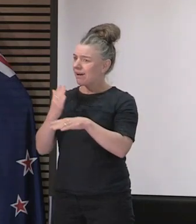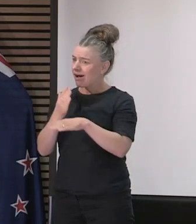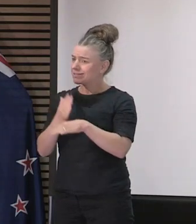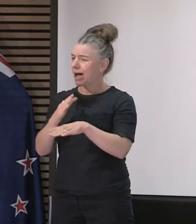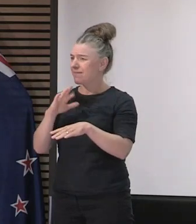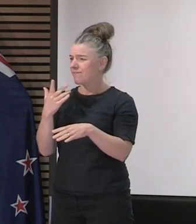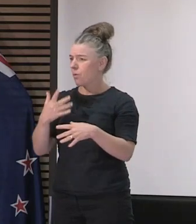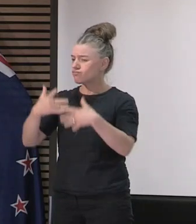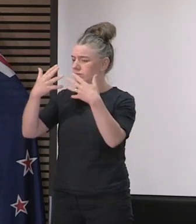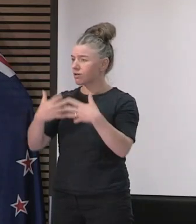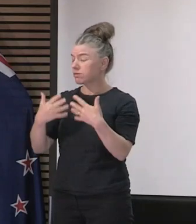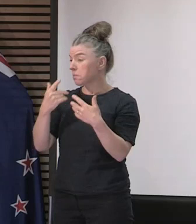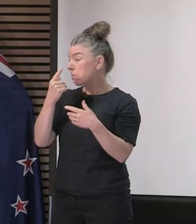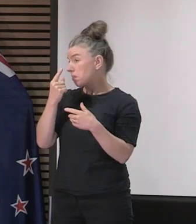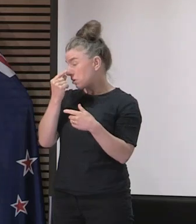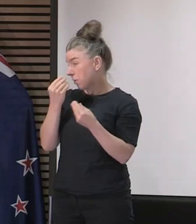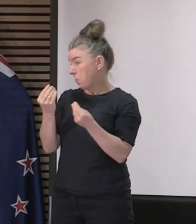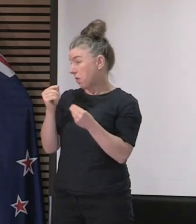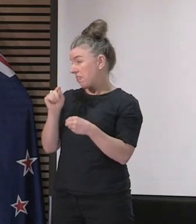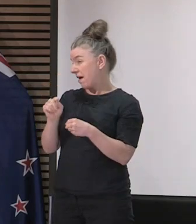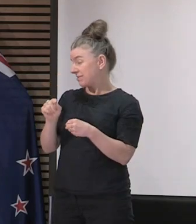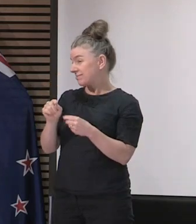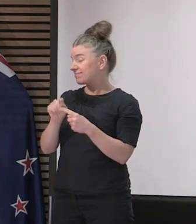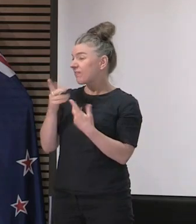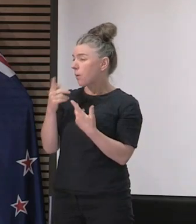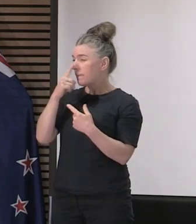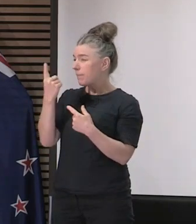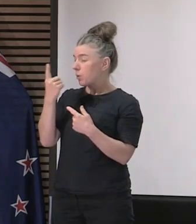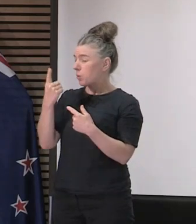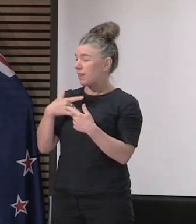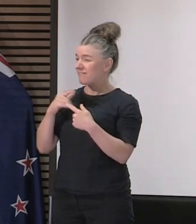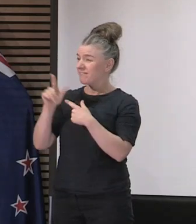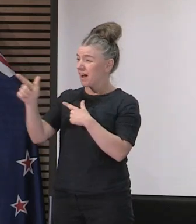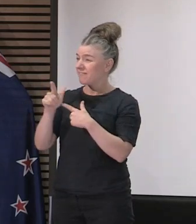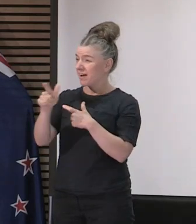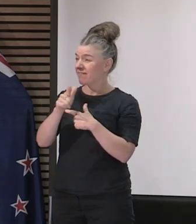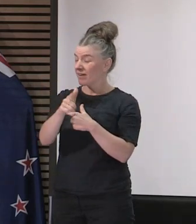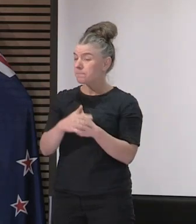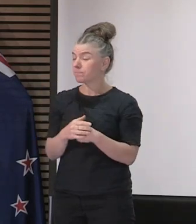remote locations where it would speed up the turnaround